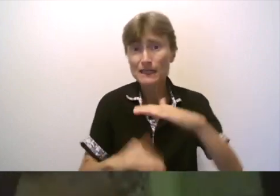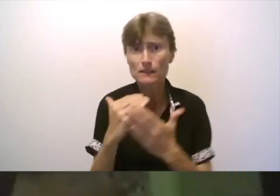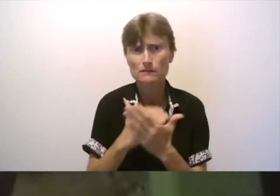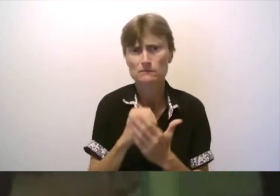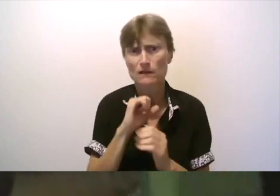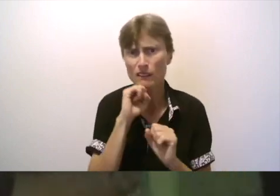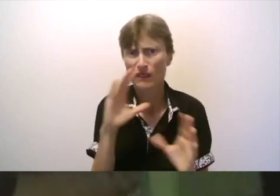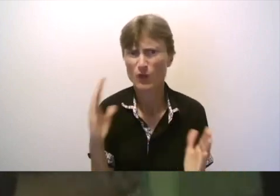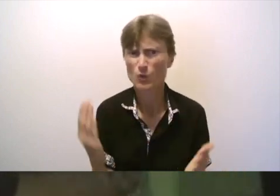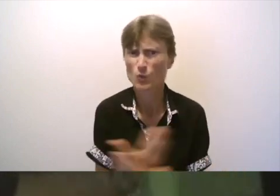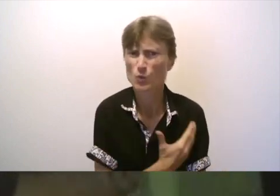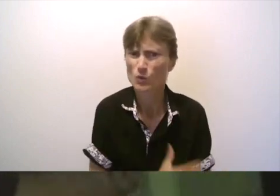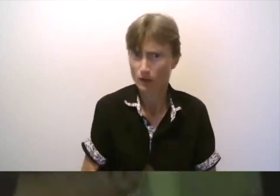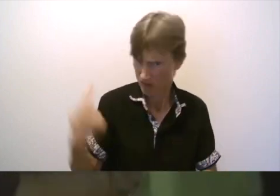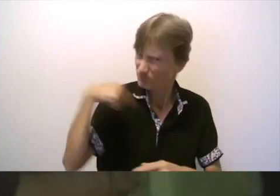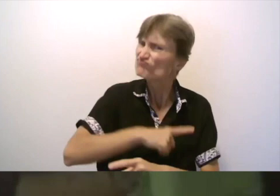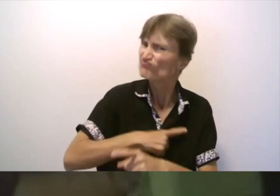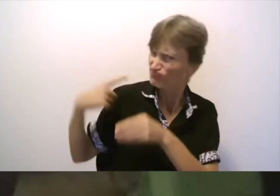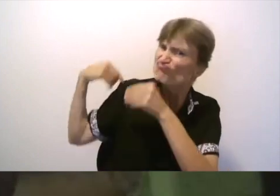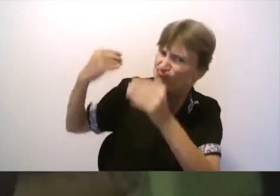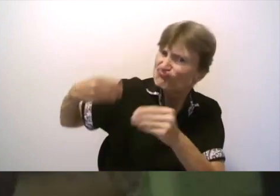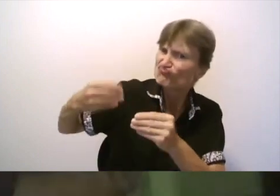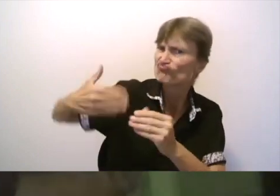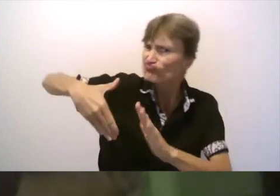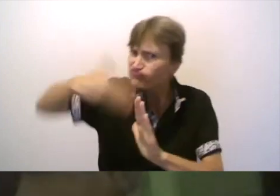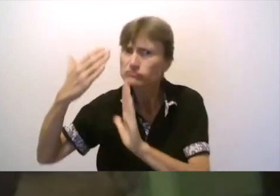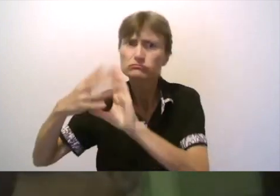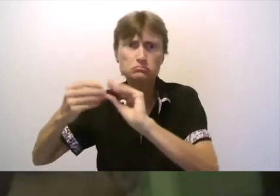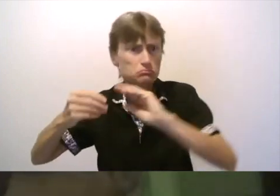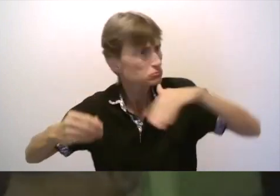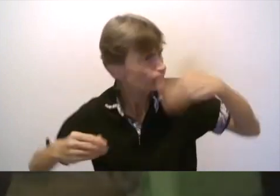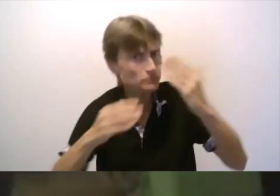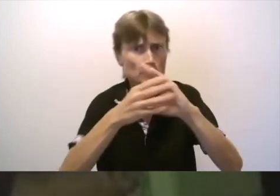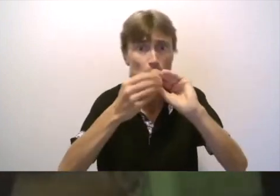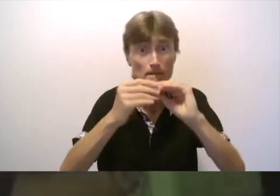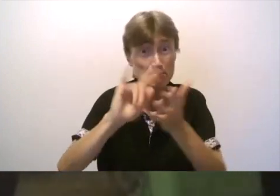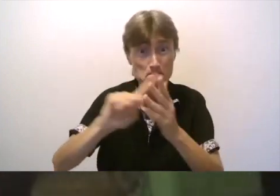anyone's talked about it it's just the first time that craig zainab and i have written a letter together or the first time that